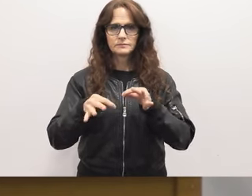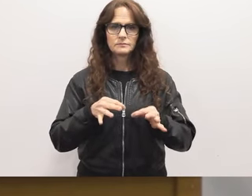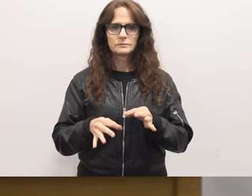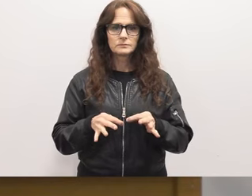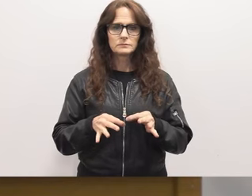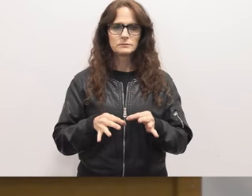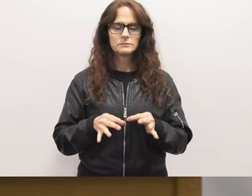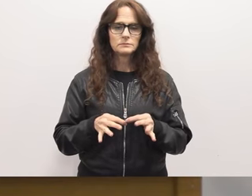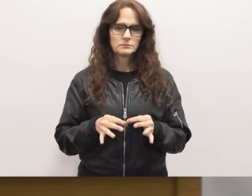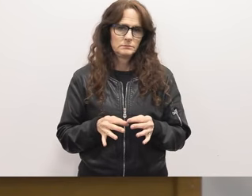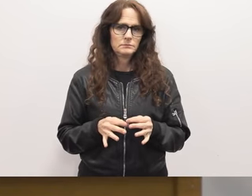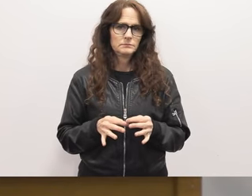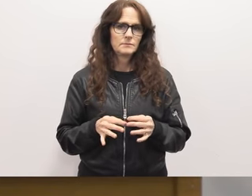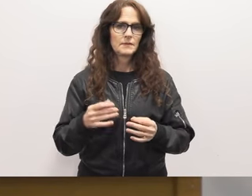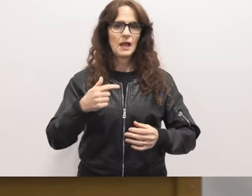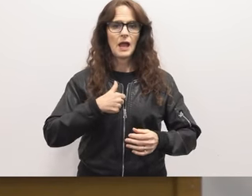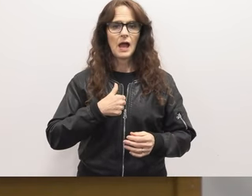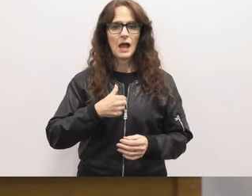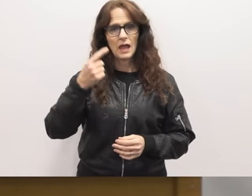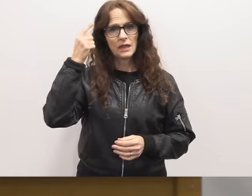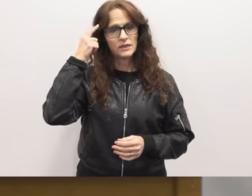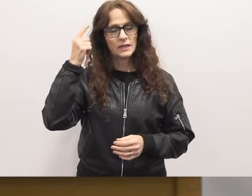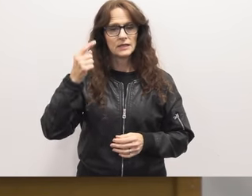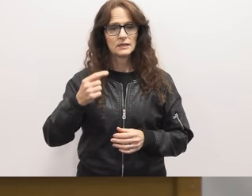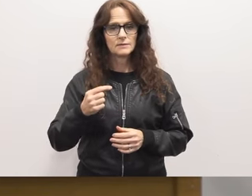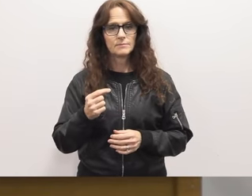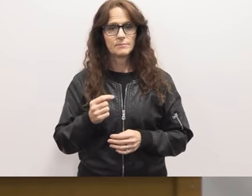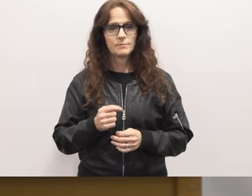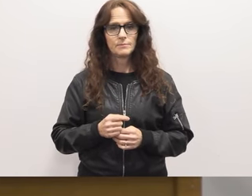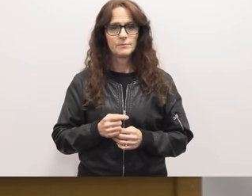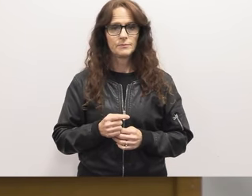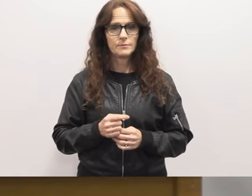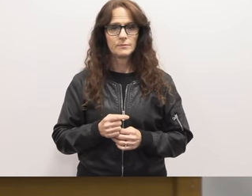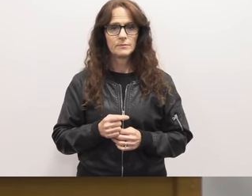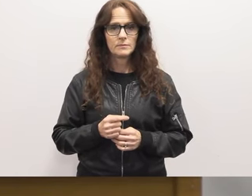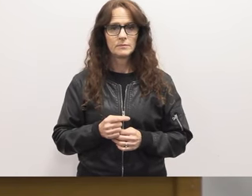'cause I think that from a community standpoint,